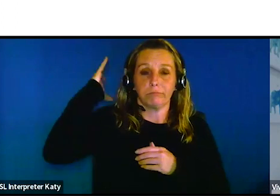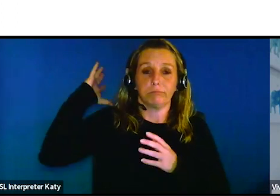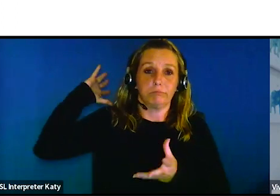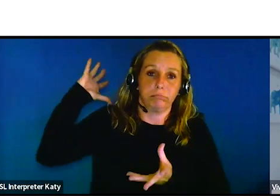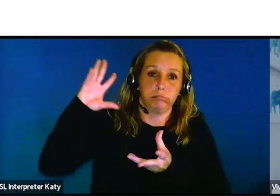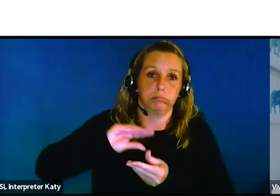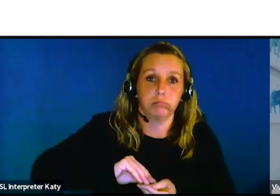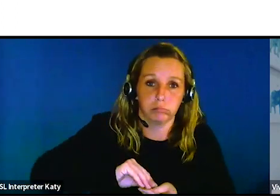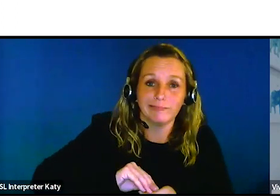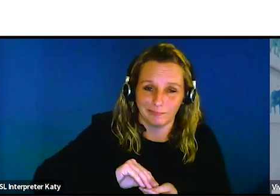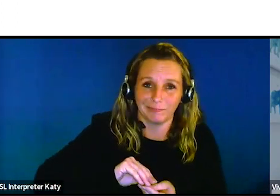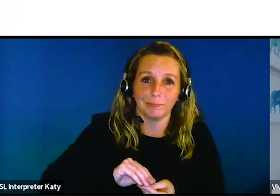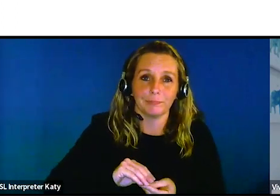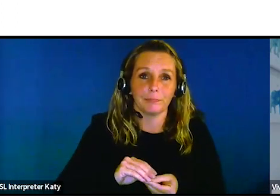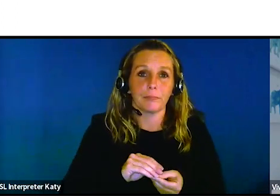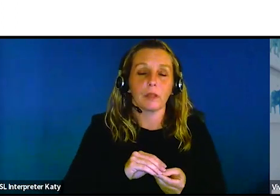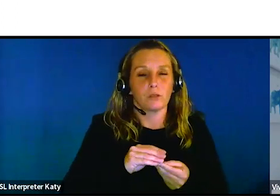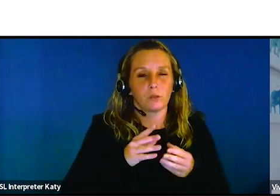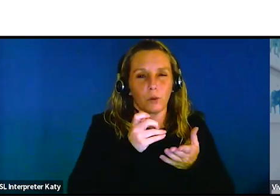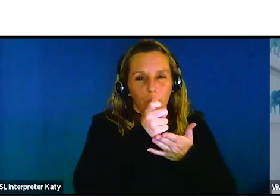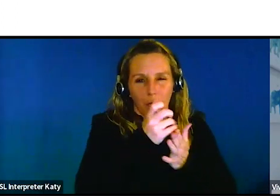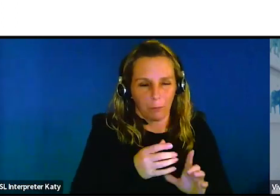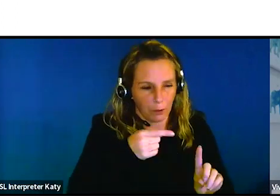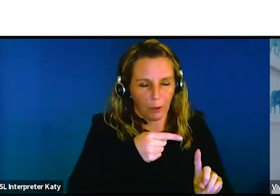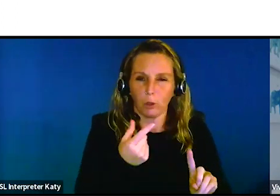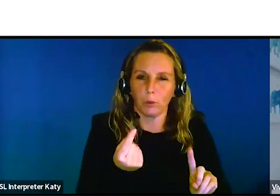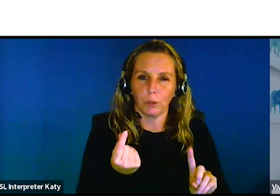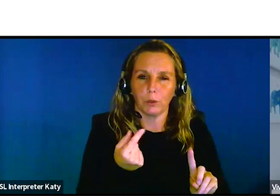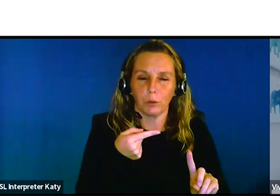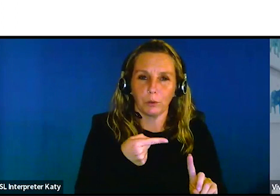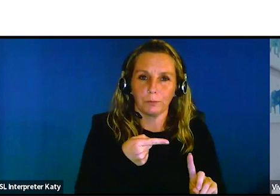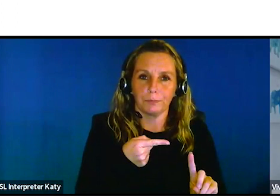and what they help or should do. Many times